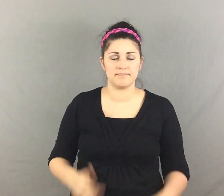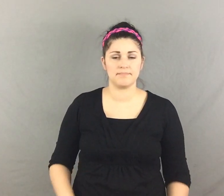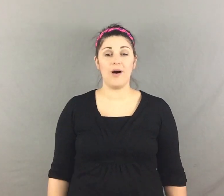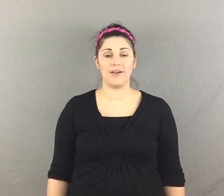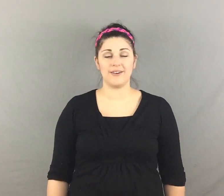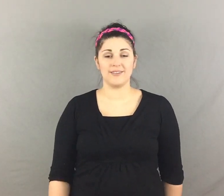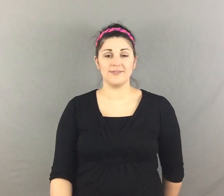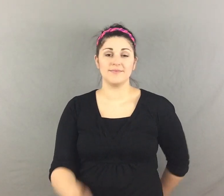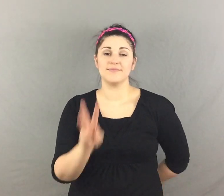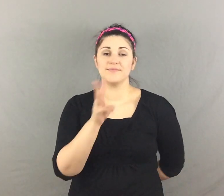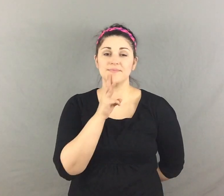water.